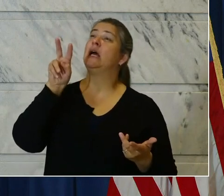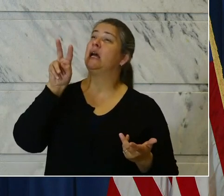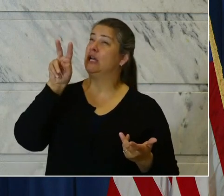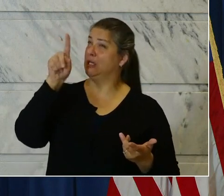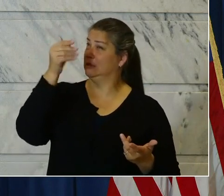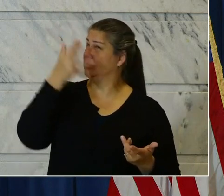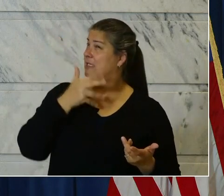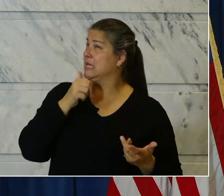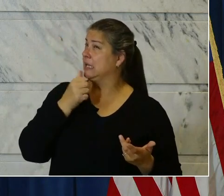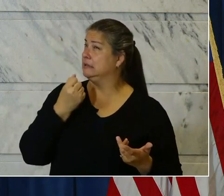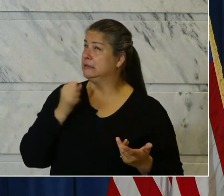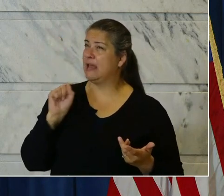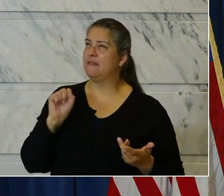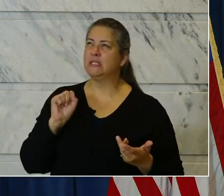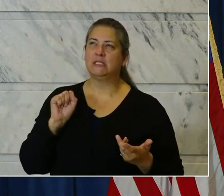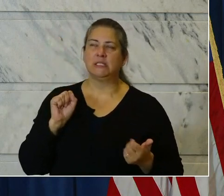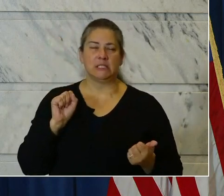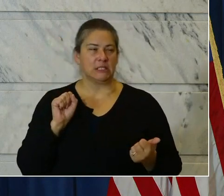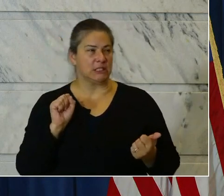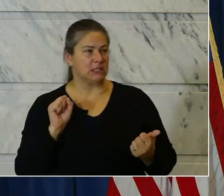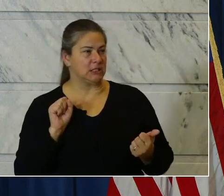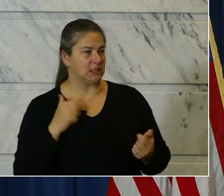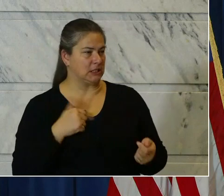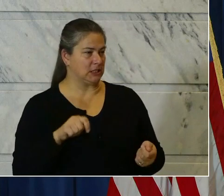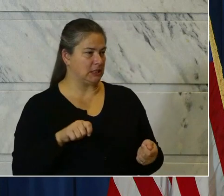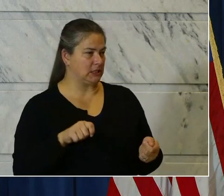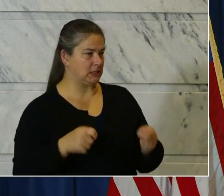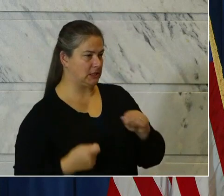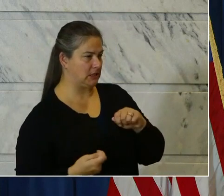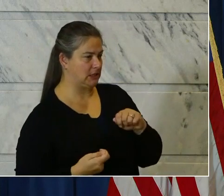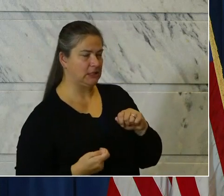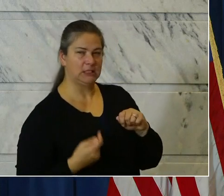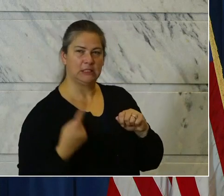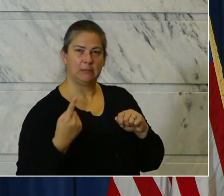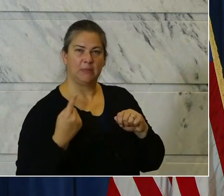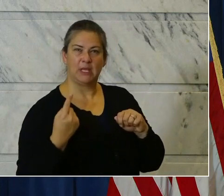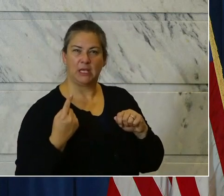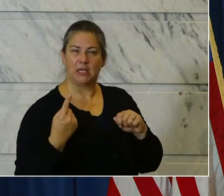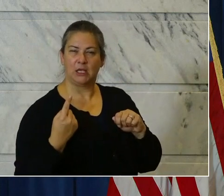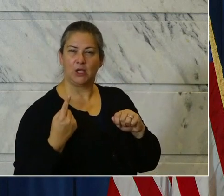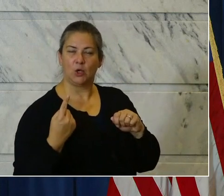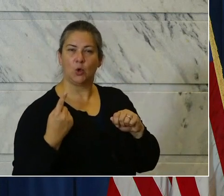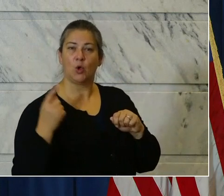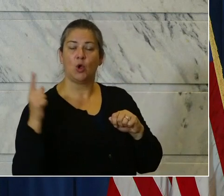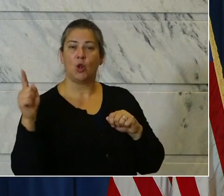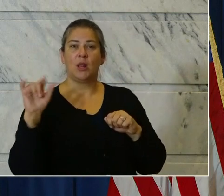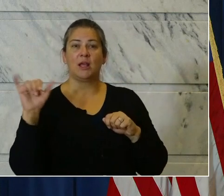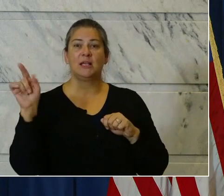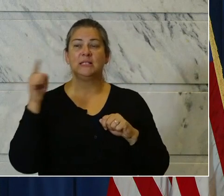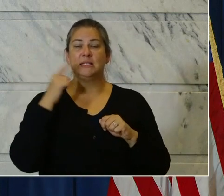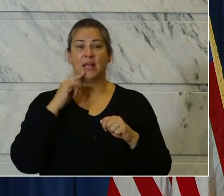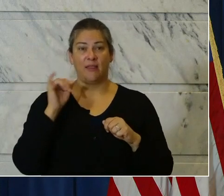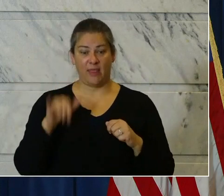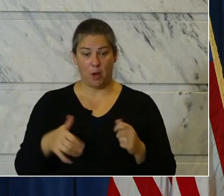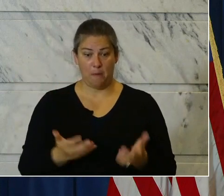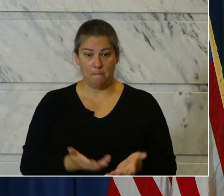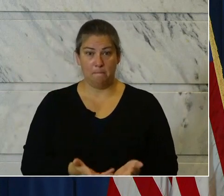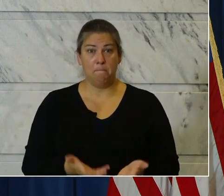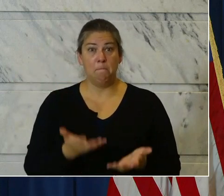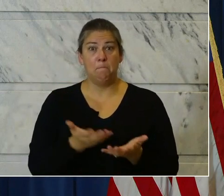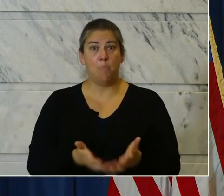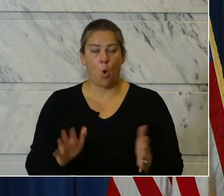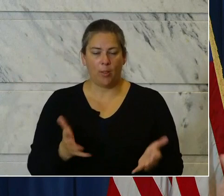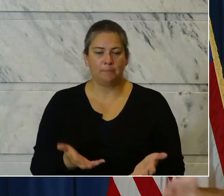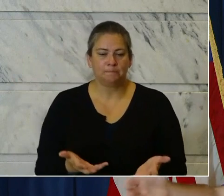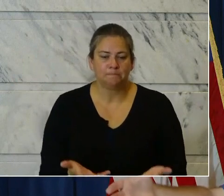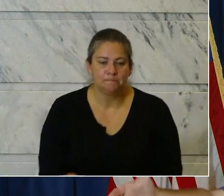MORE REASON THAT WE DO THIS